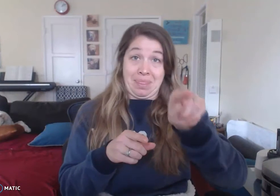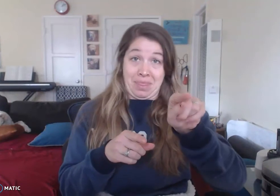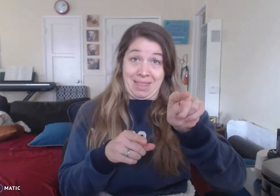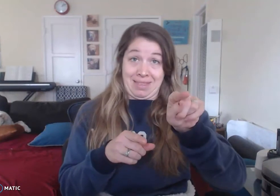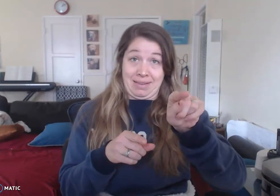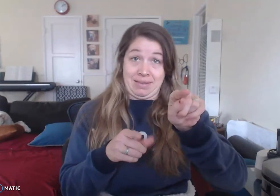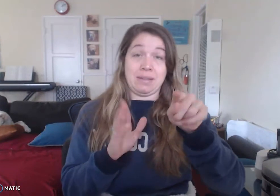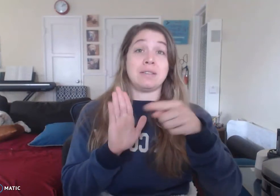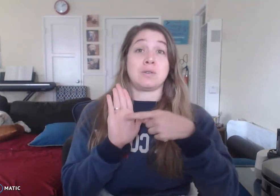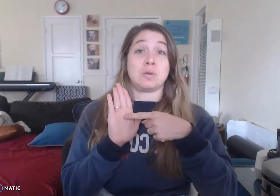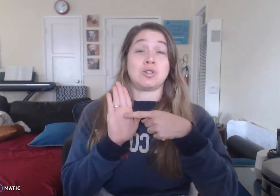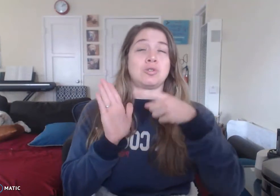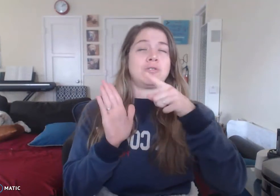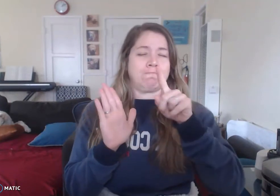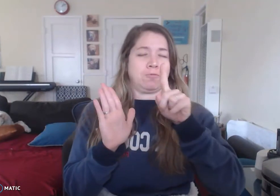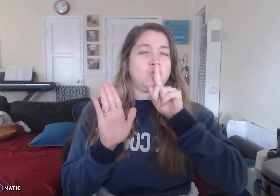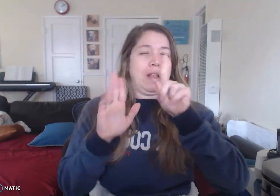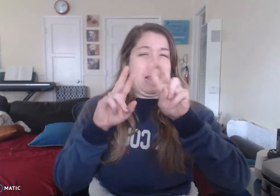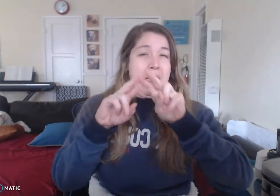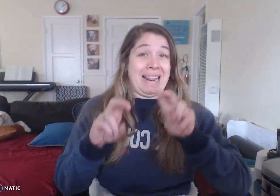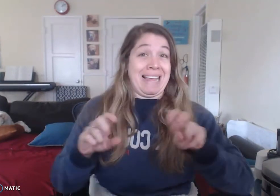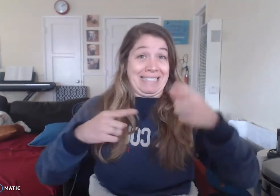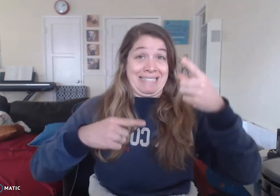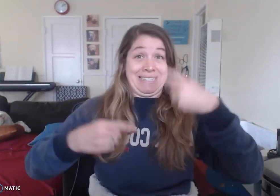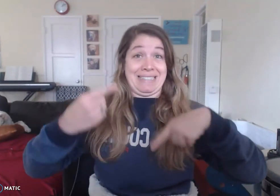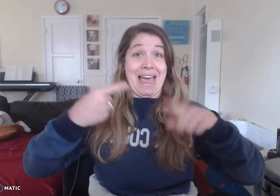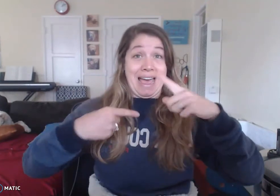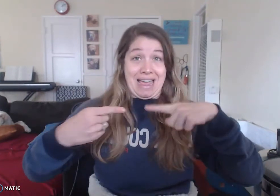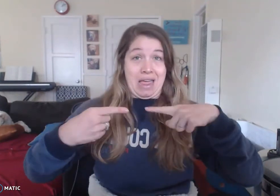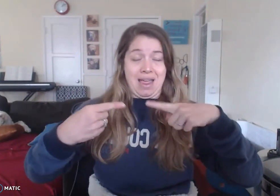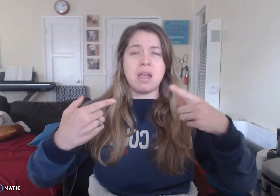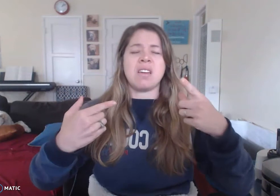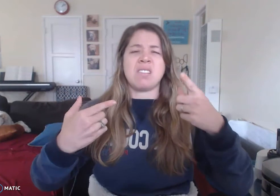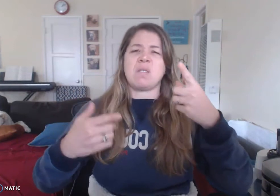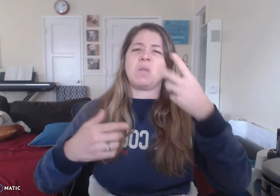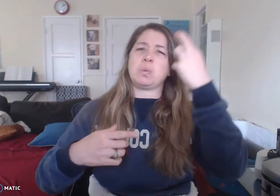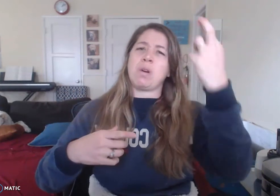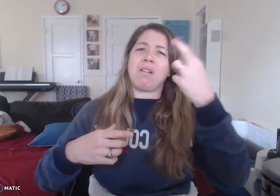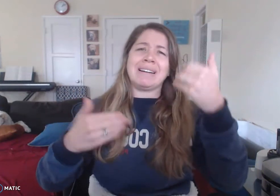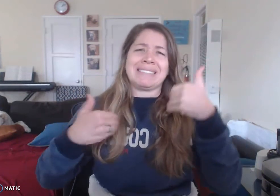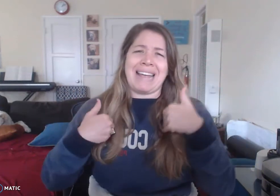A parameter is referred to when we analyze the parts of a sign.